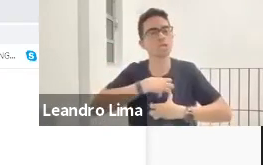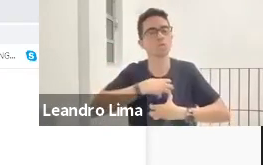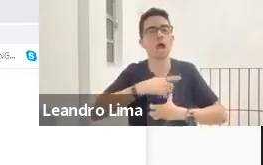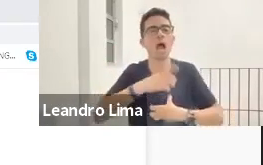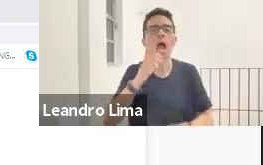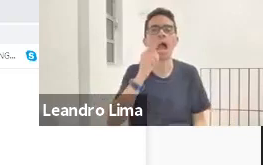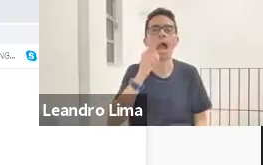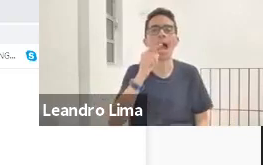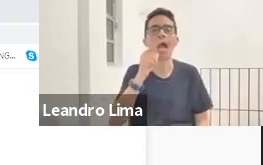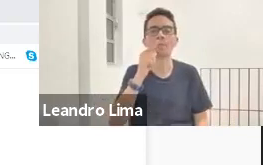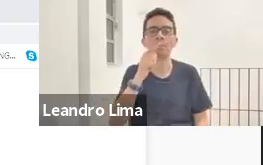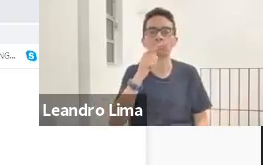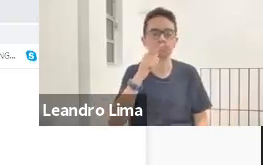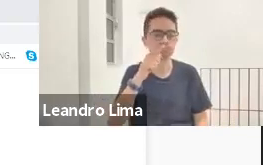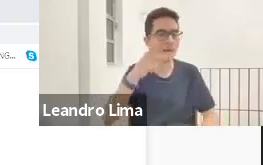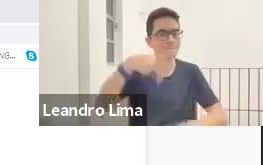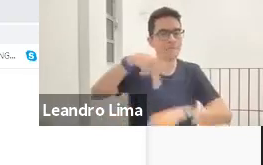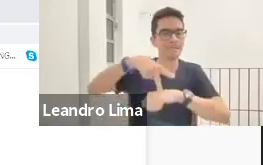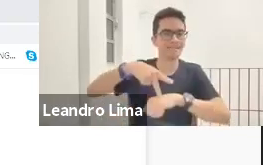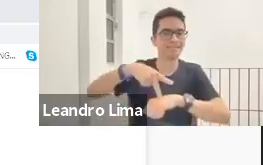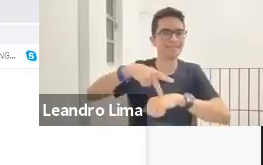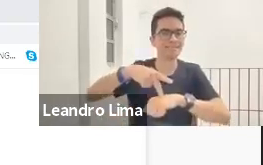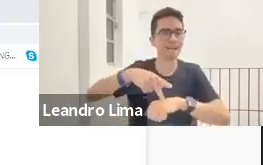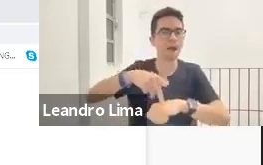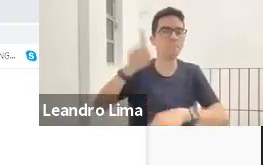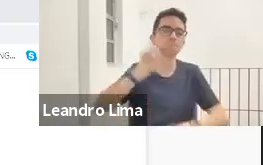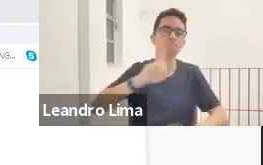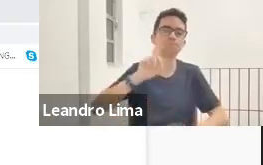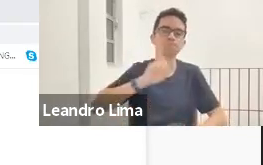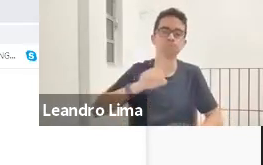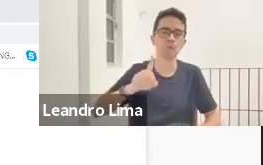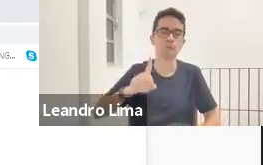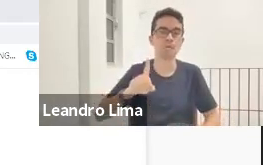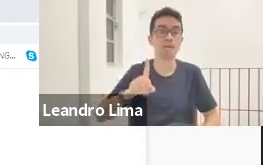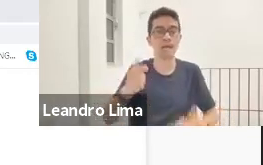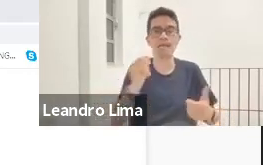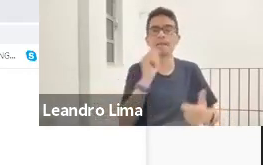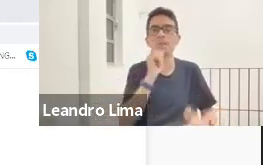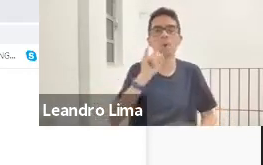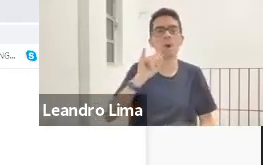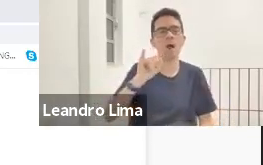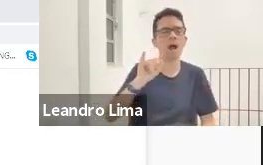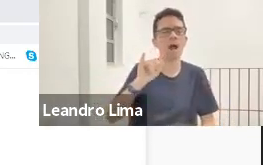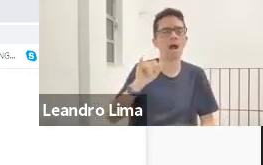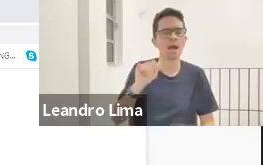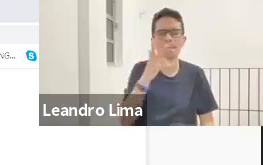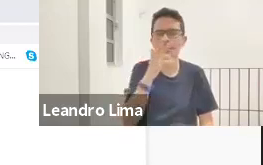If you don't know our country, Oklahomans Barrett. t, hot, dry and t, hot, dry and Georgia is also hot, dry and Georgia is also